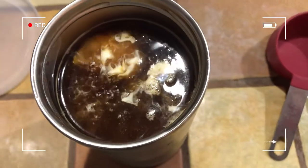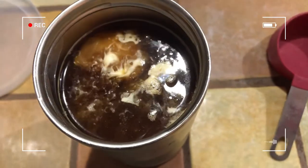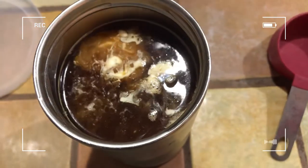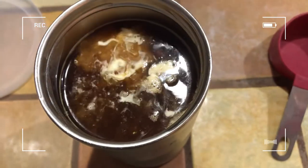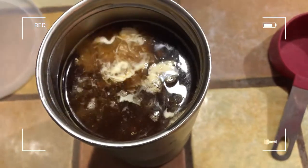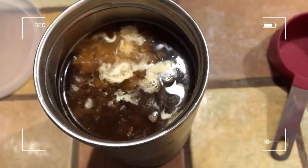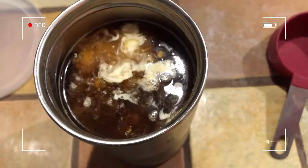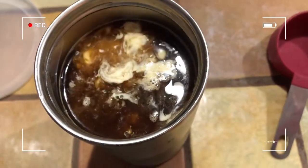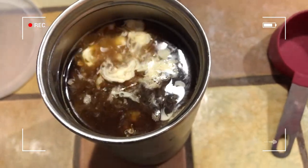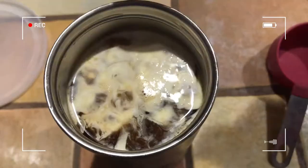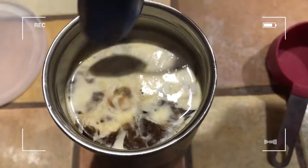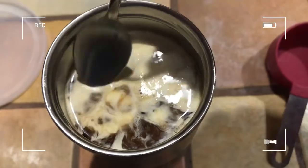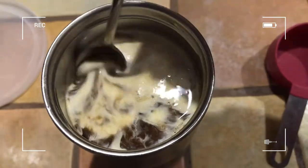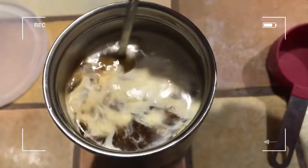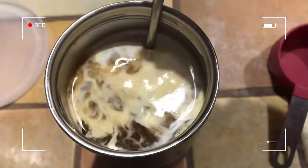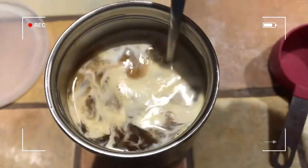*I think I saw your face in the moon.*